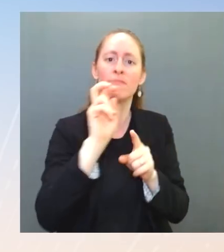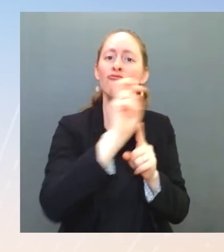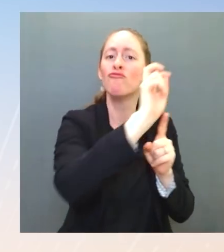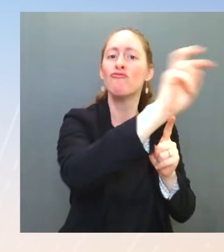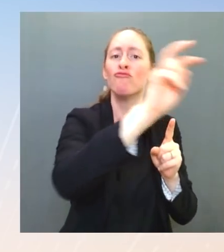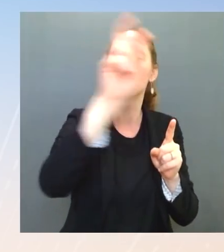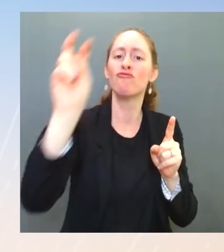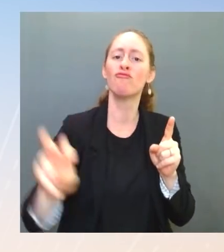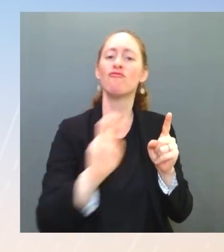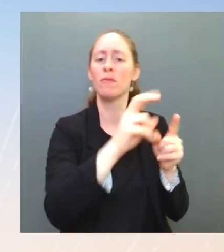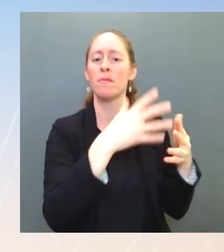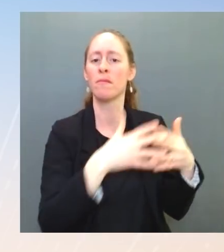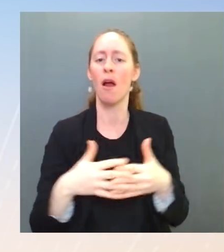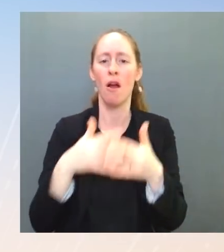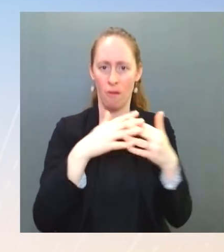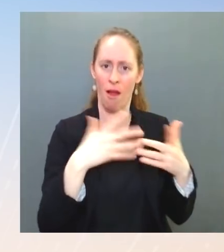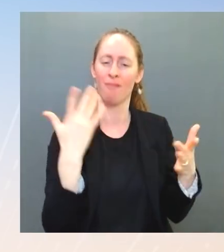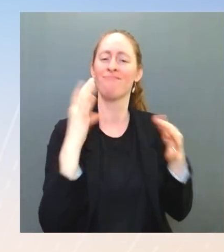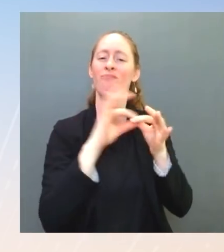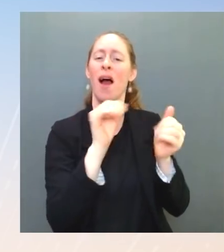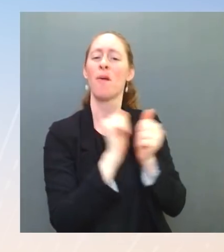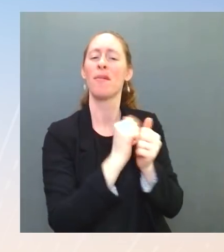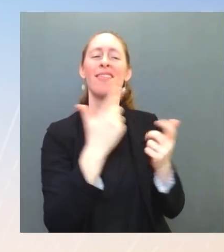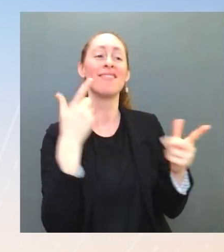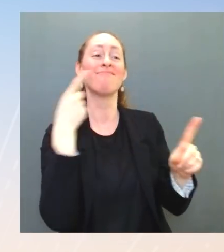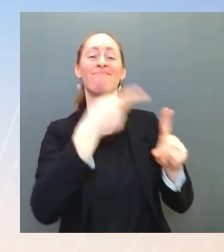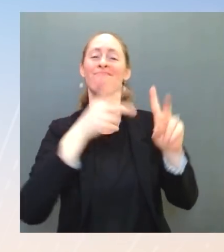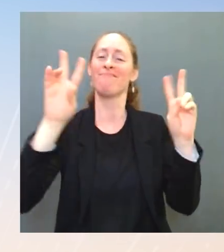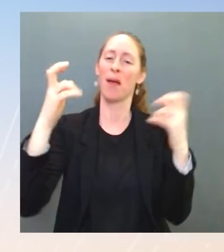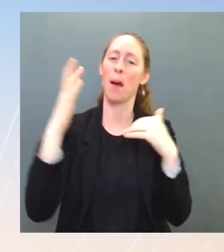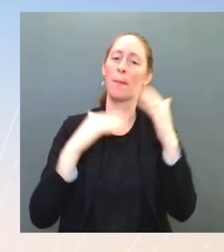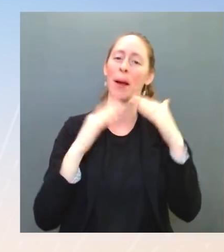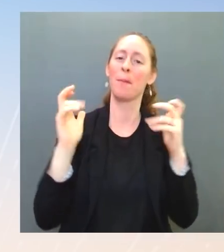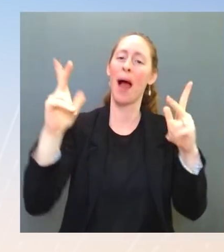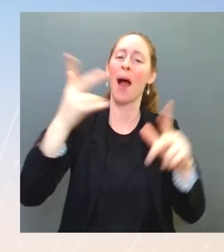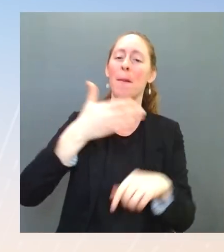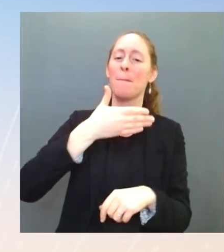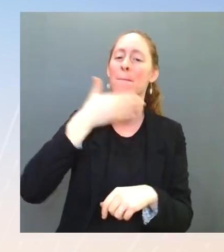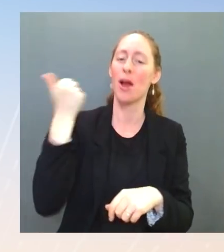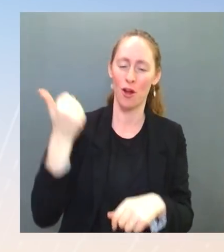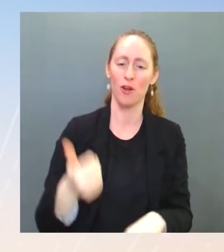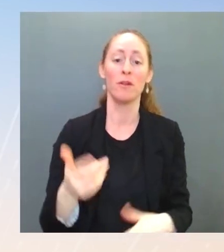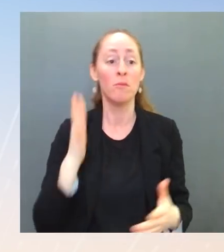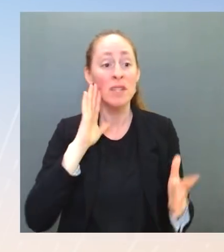local, tribal, and territorial governments in rural areas unlock the historic investments